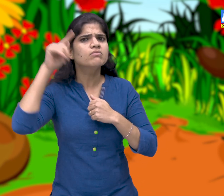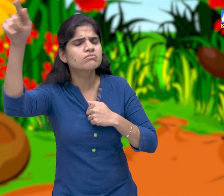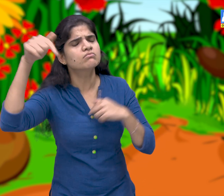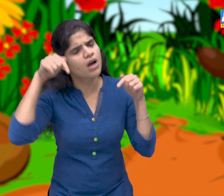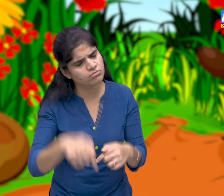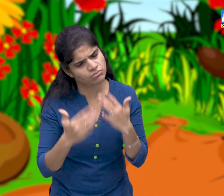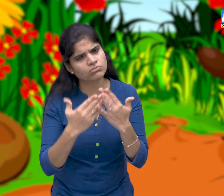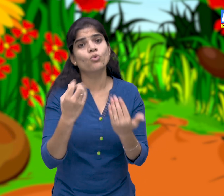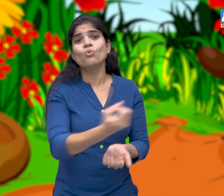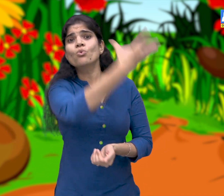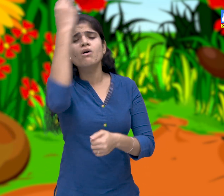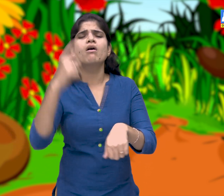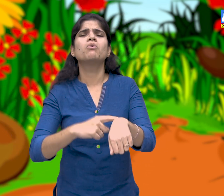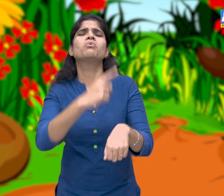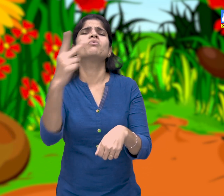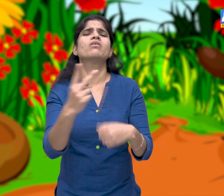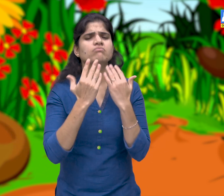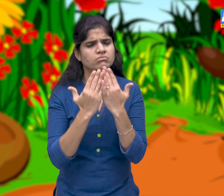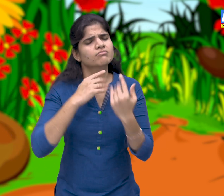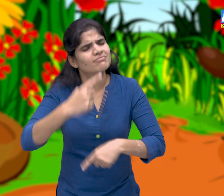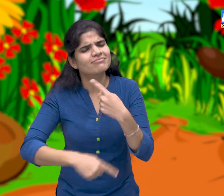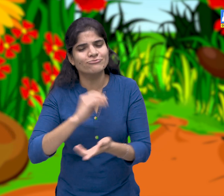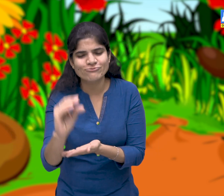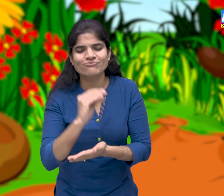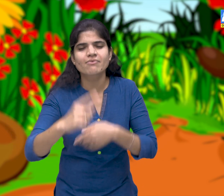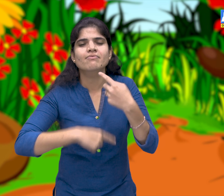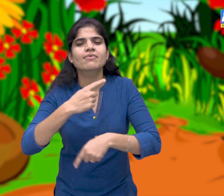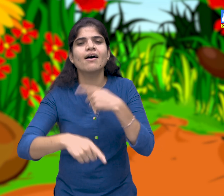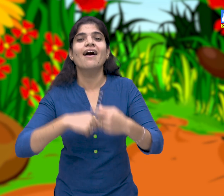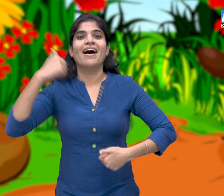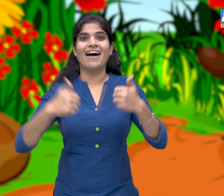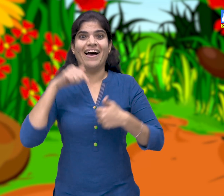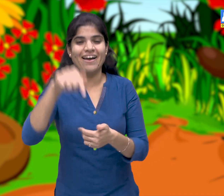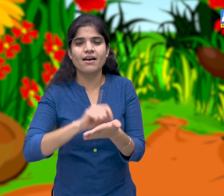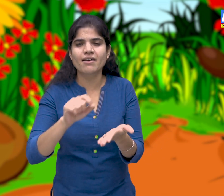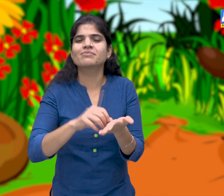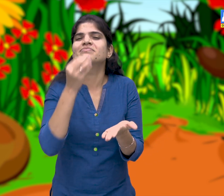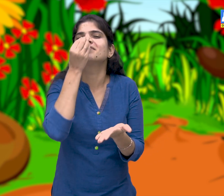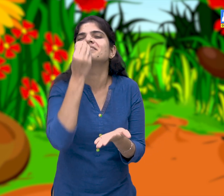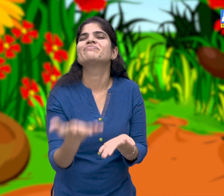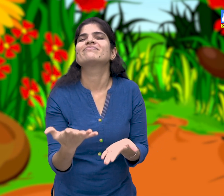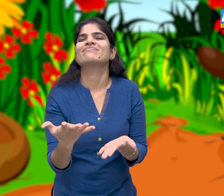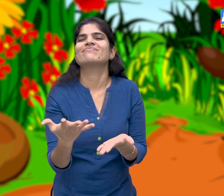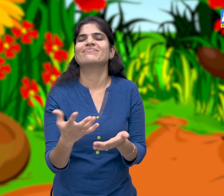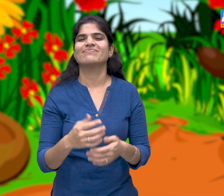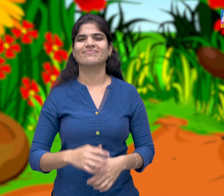Prior preparation for the upcoming exams is necessary. Everyday, few hours of study will make it easier to write the exam.